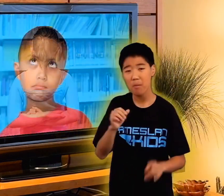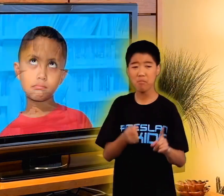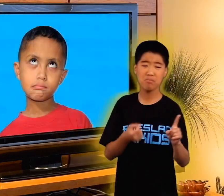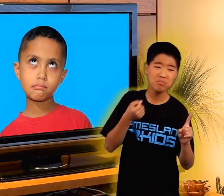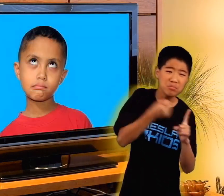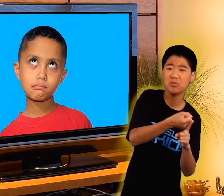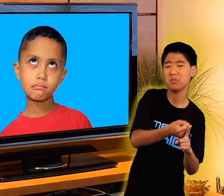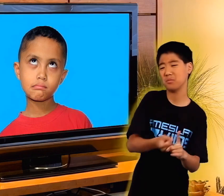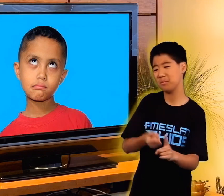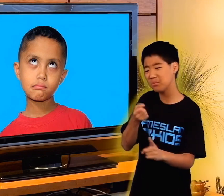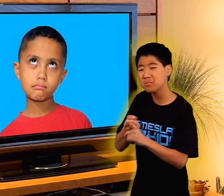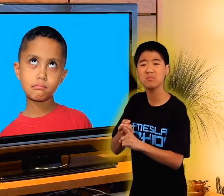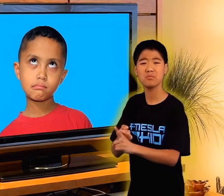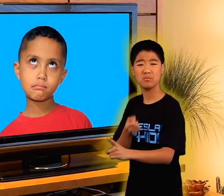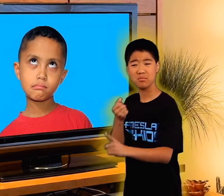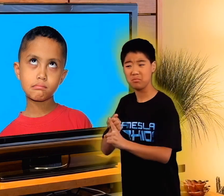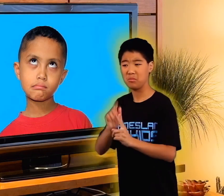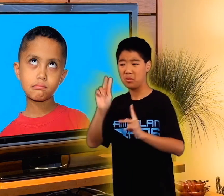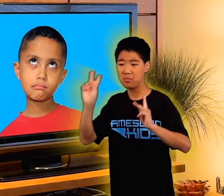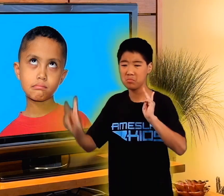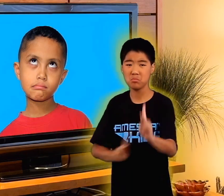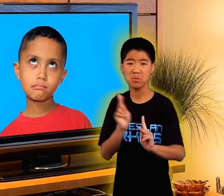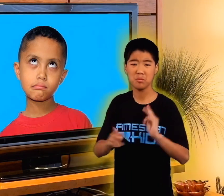EVERY MOVE YOU MAKE